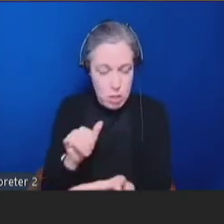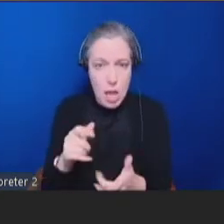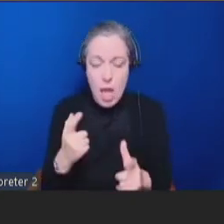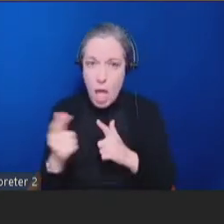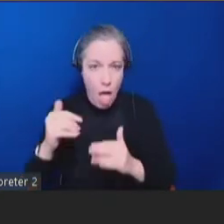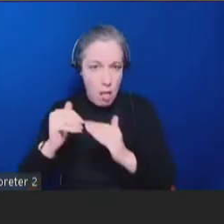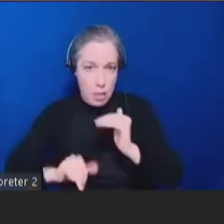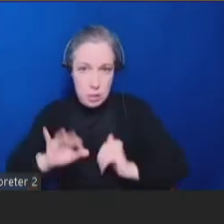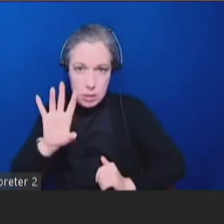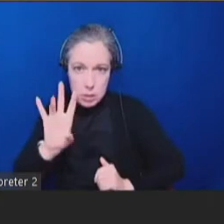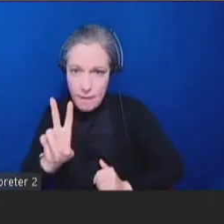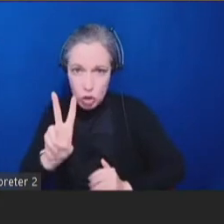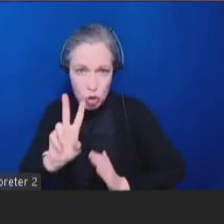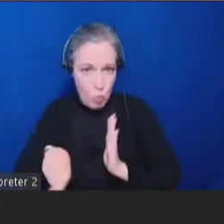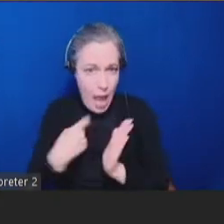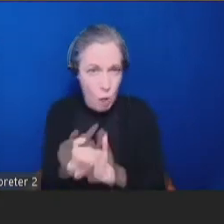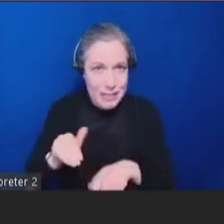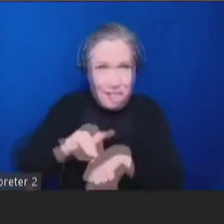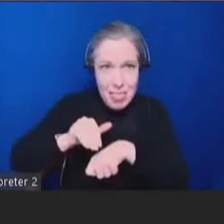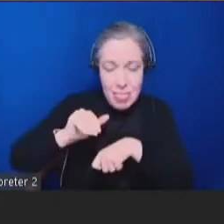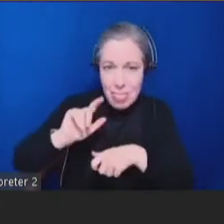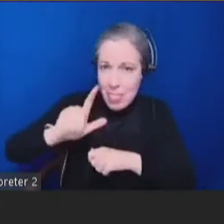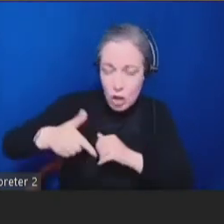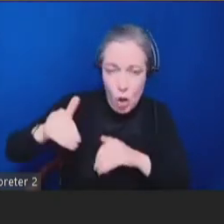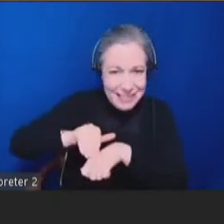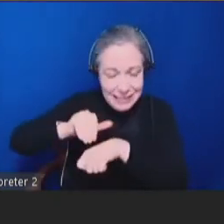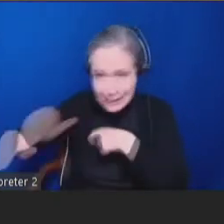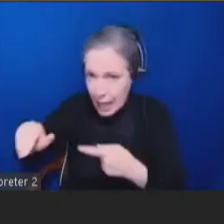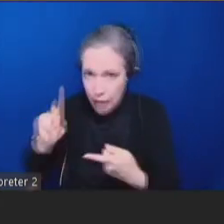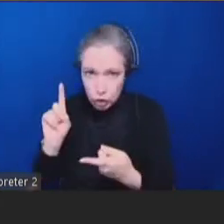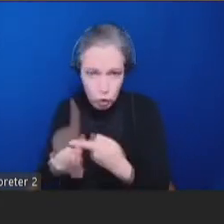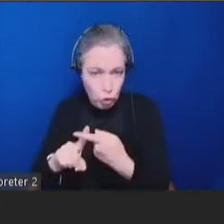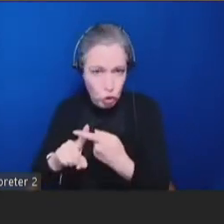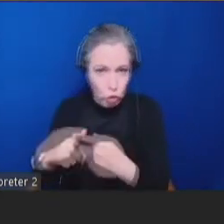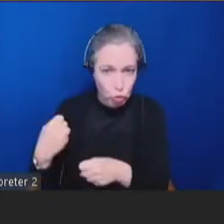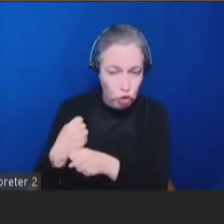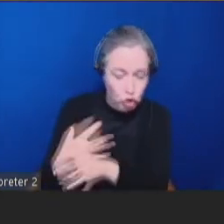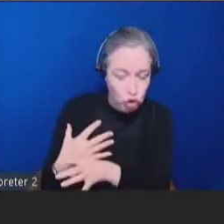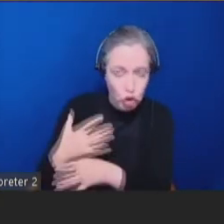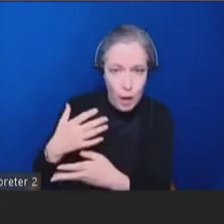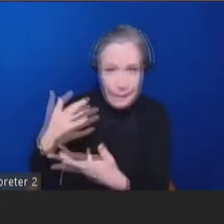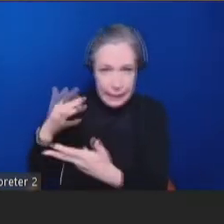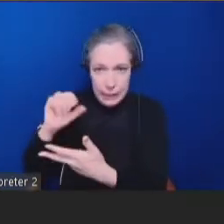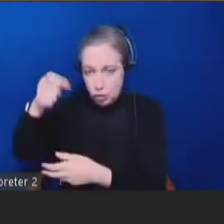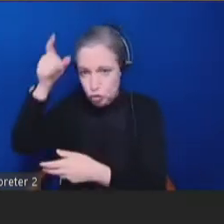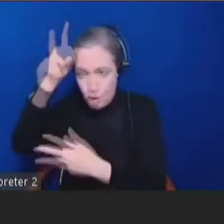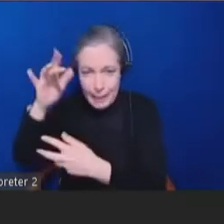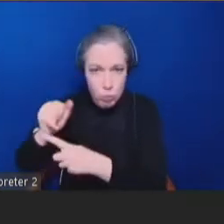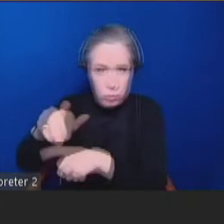Germany, who then sequence the tumors, identify the mutations that are suitable for vaccines,